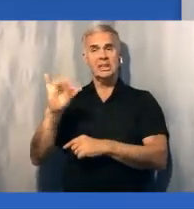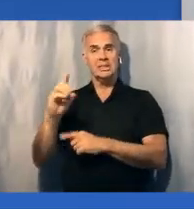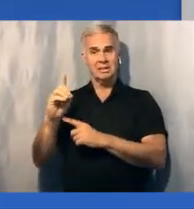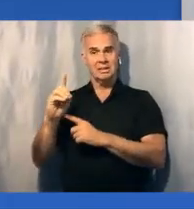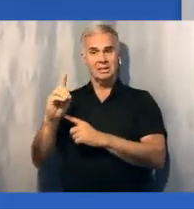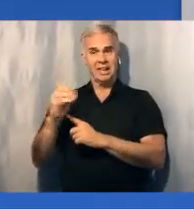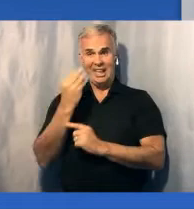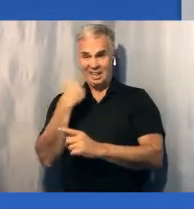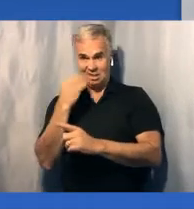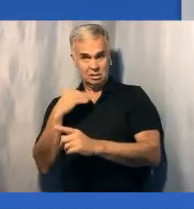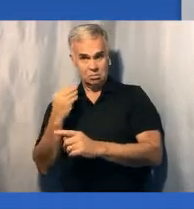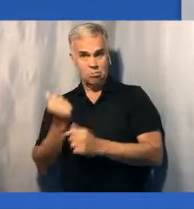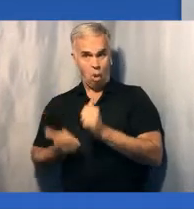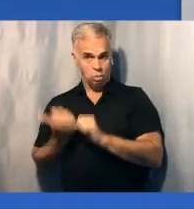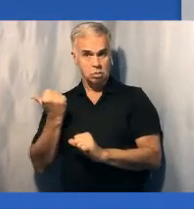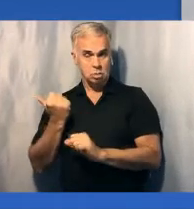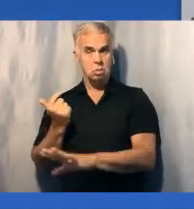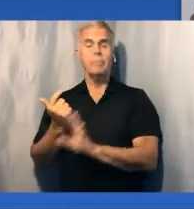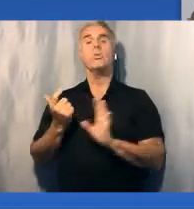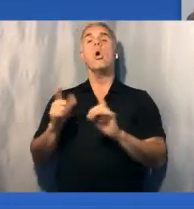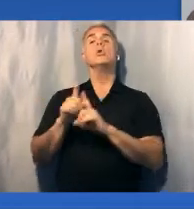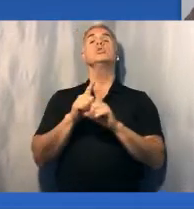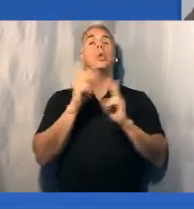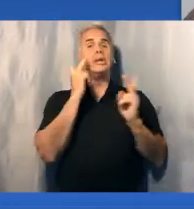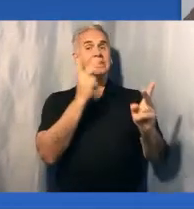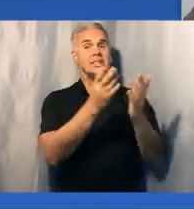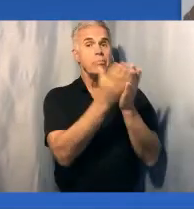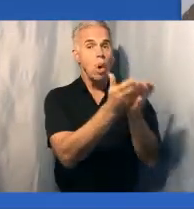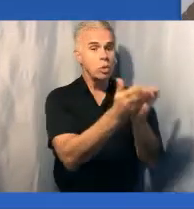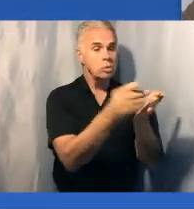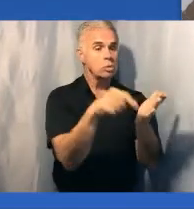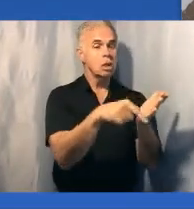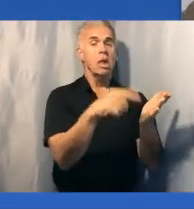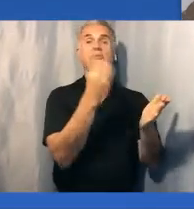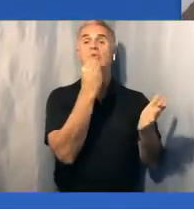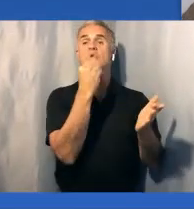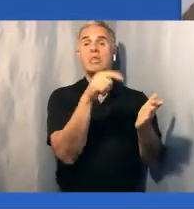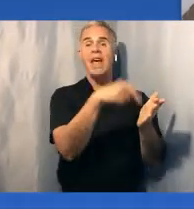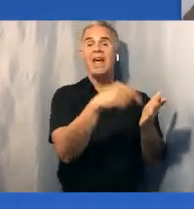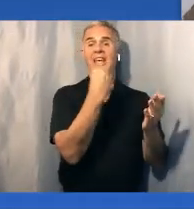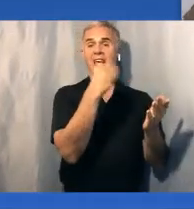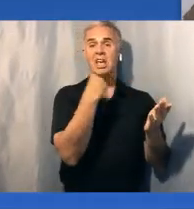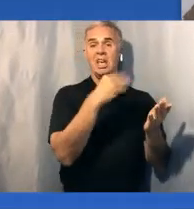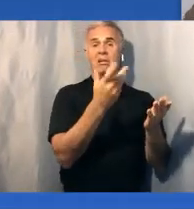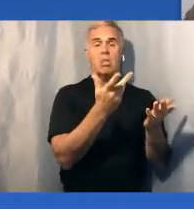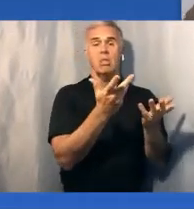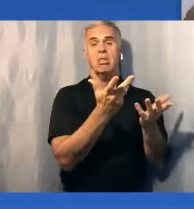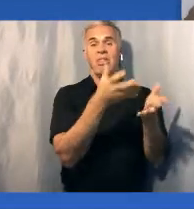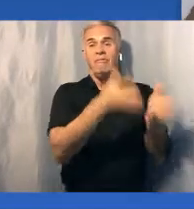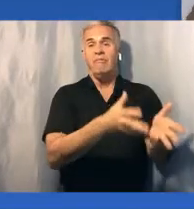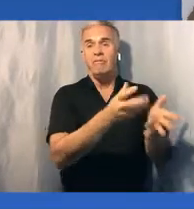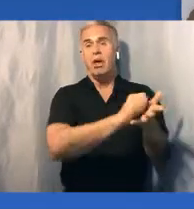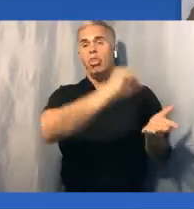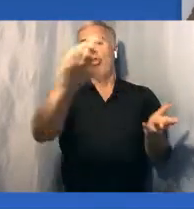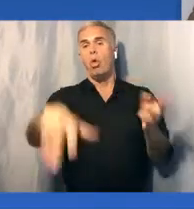are the main foods of the wandering albatross. The bird swoops down to the sea to seize its prey.